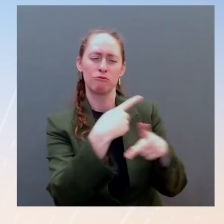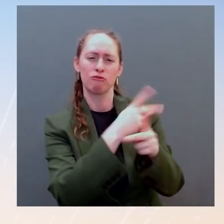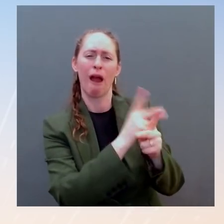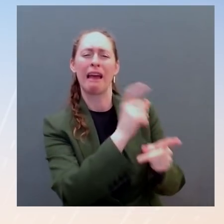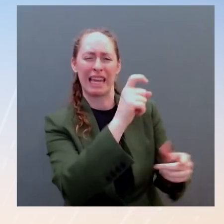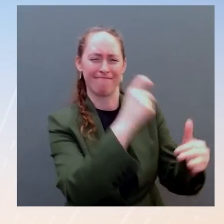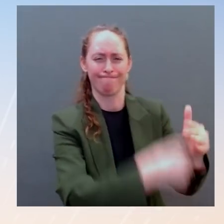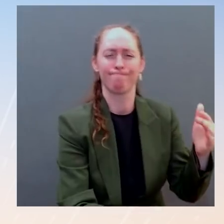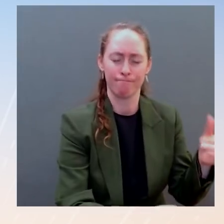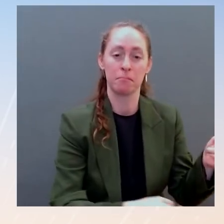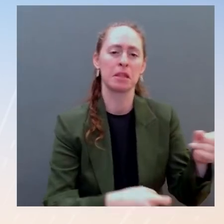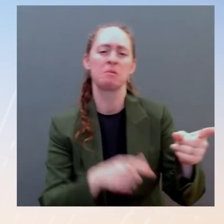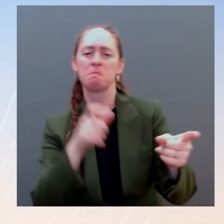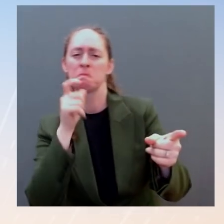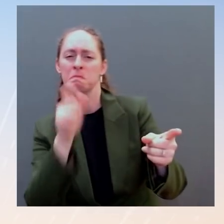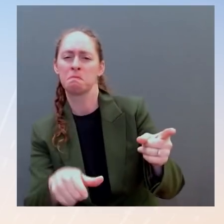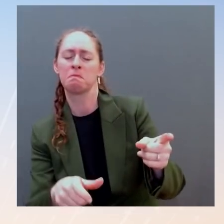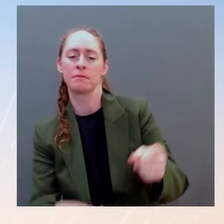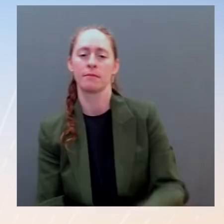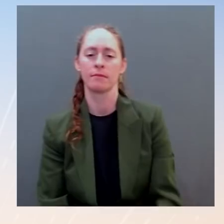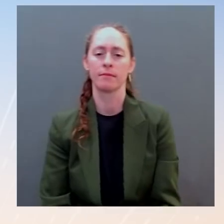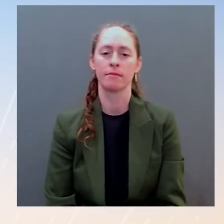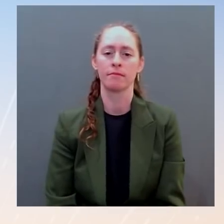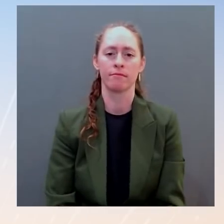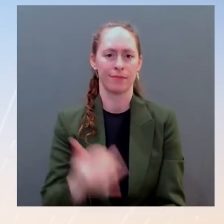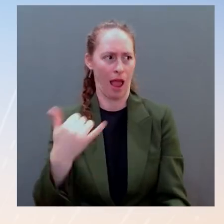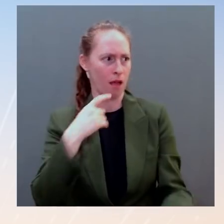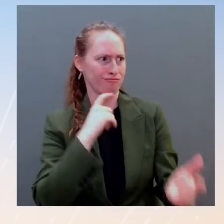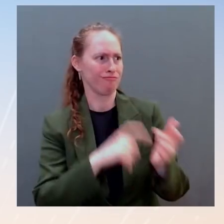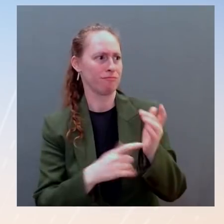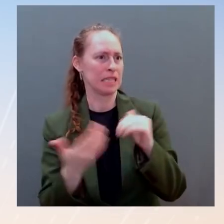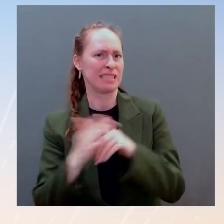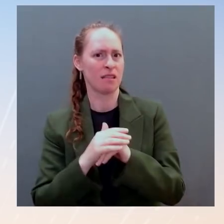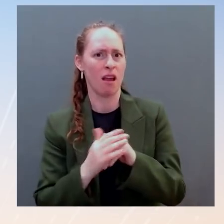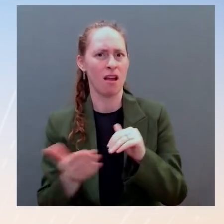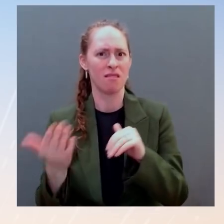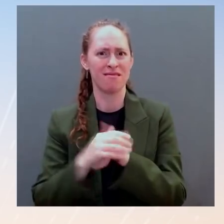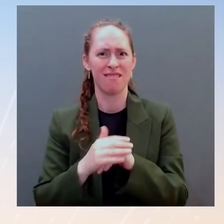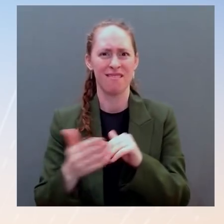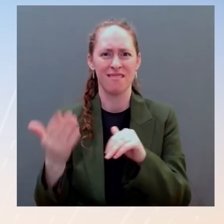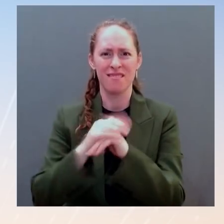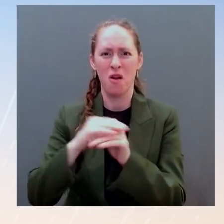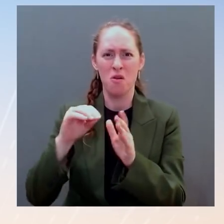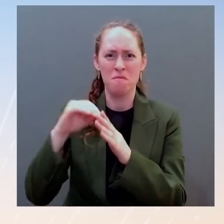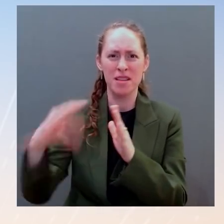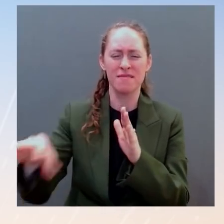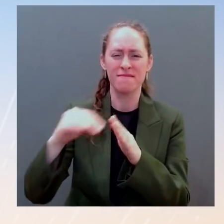certainly, that's on our minds. It's also about addressing the core issues we have with how China has approached,